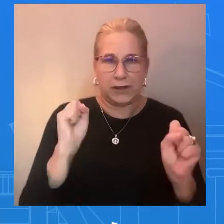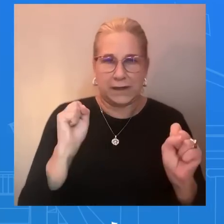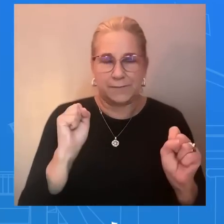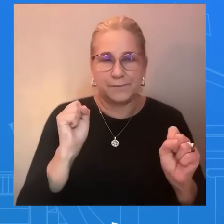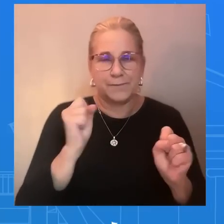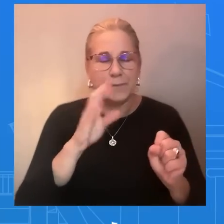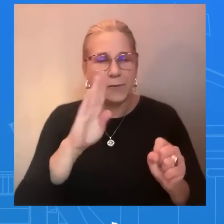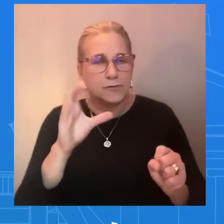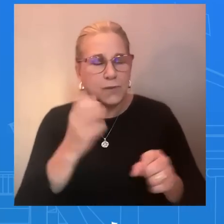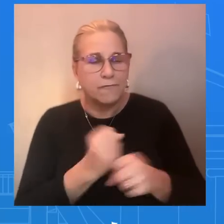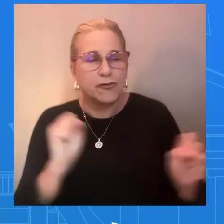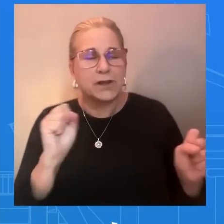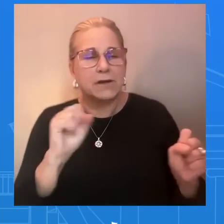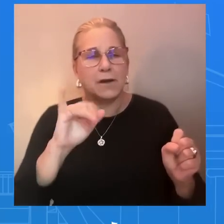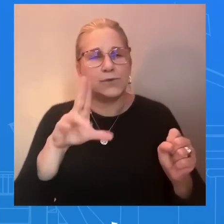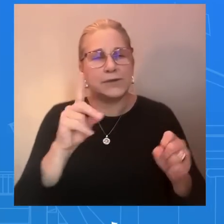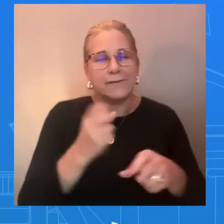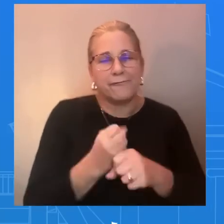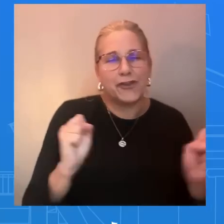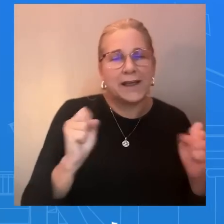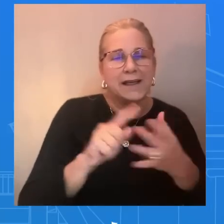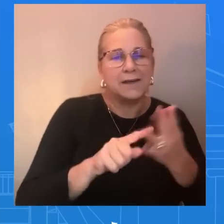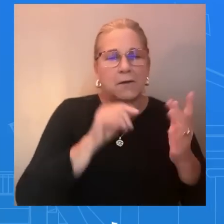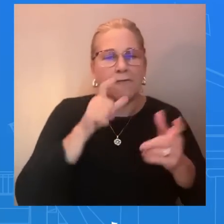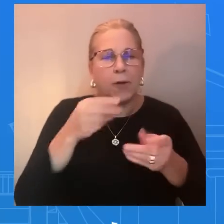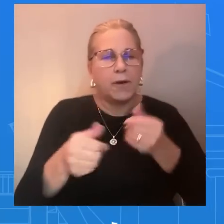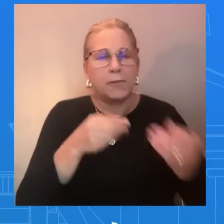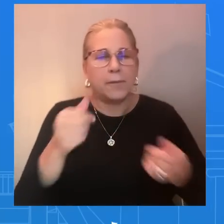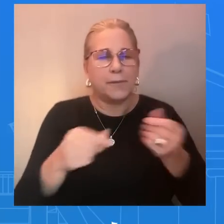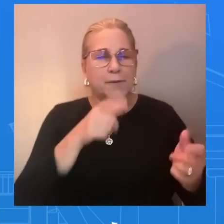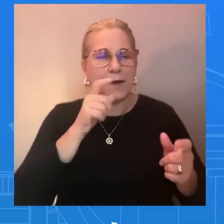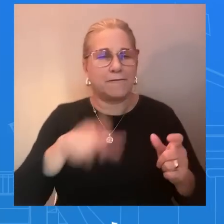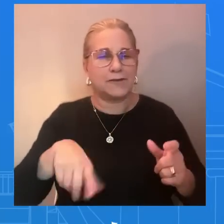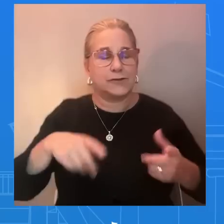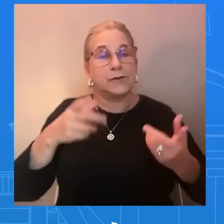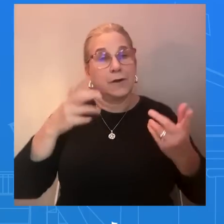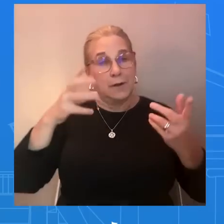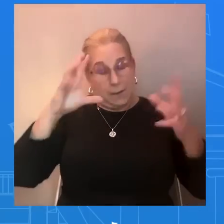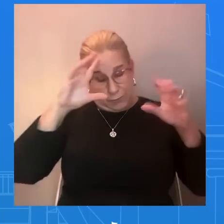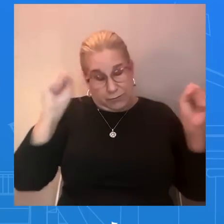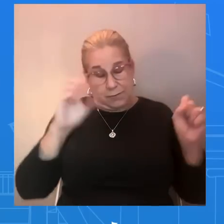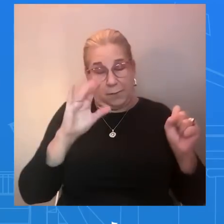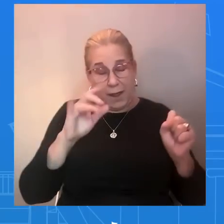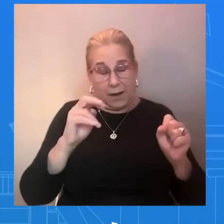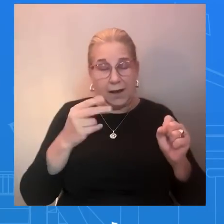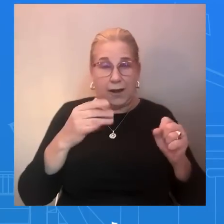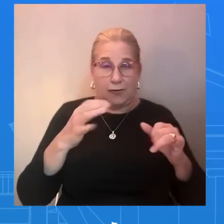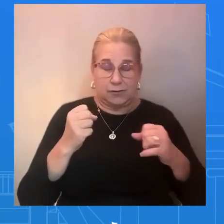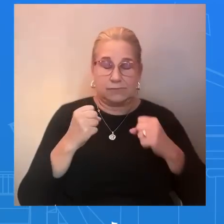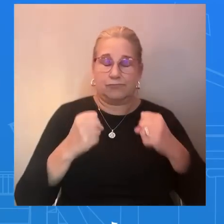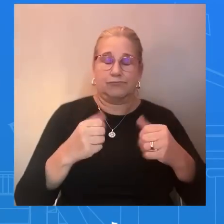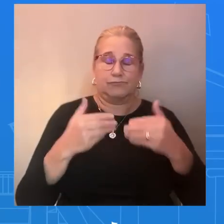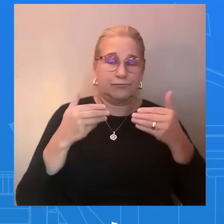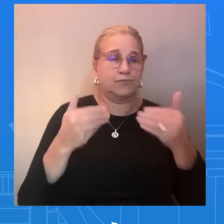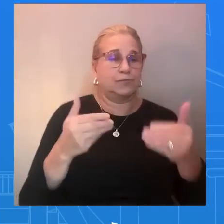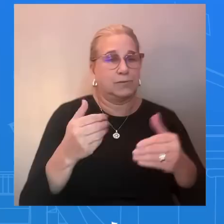President Biden and Vice President Harris will continue to fight to protect access to reproductive health care and call on Congress